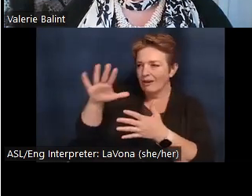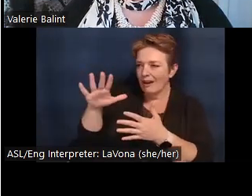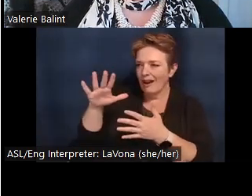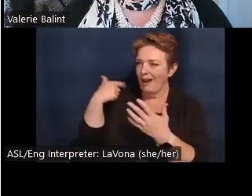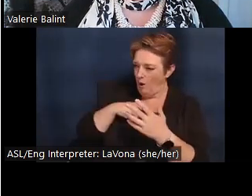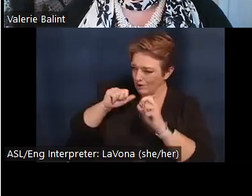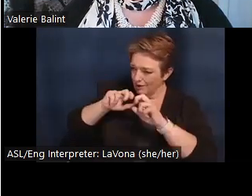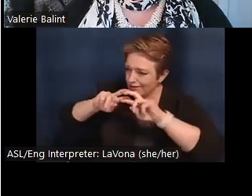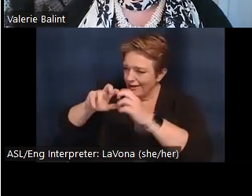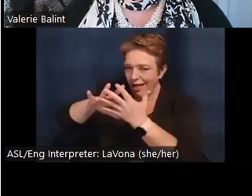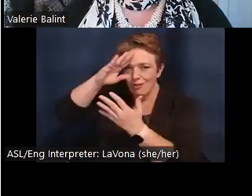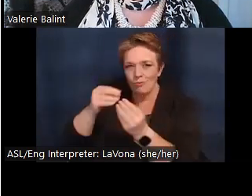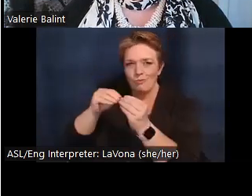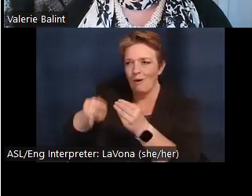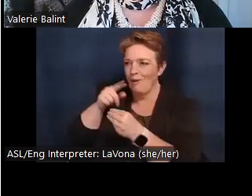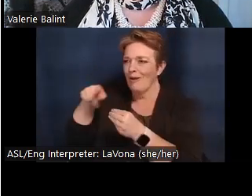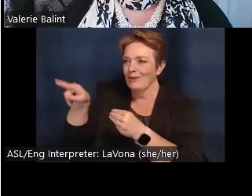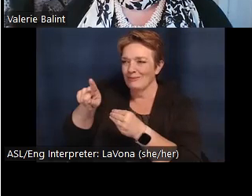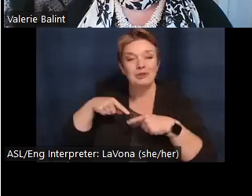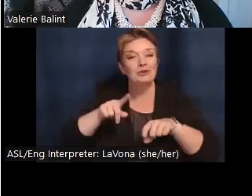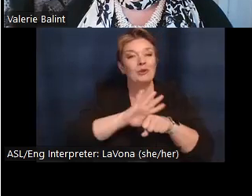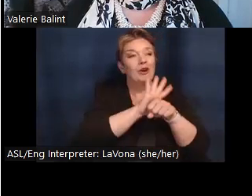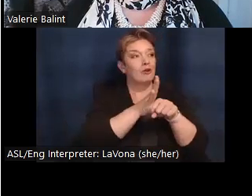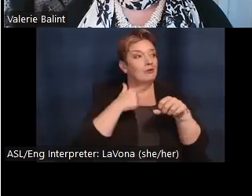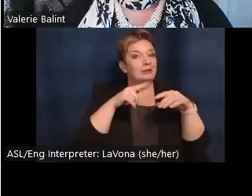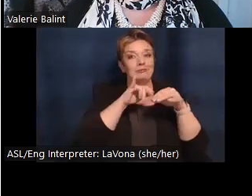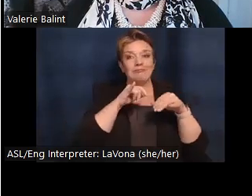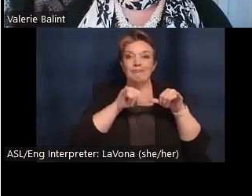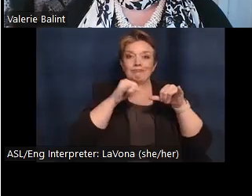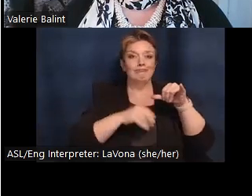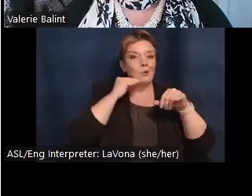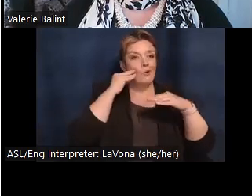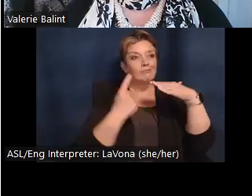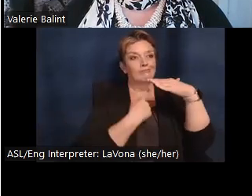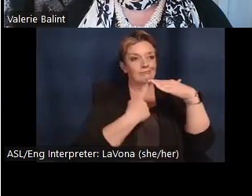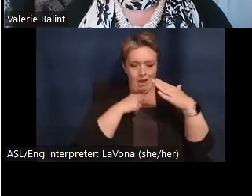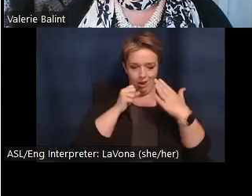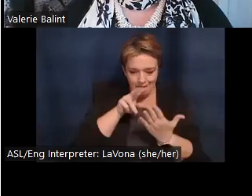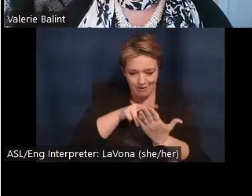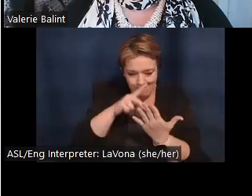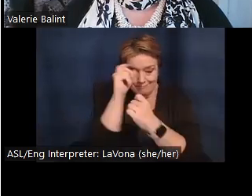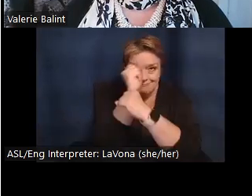With the desire to dig deeper into these incredible sites, this virtual road trip was born.